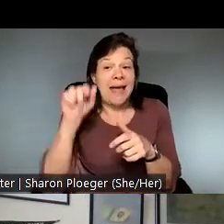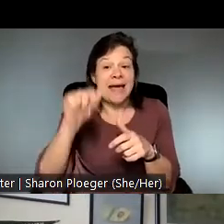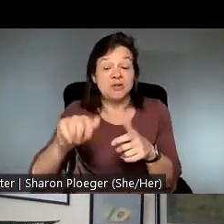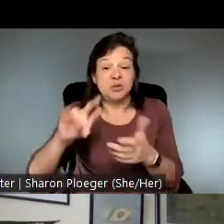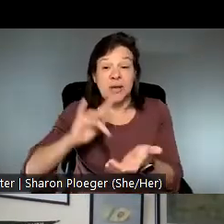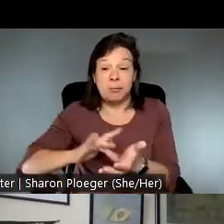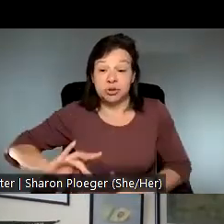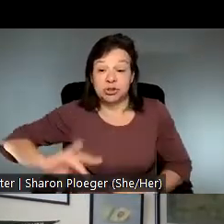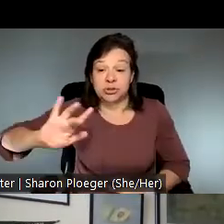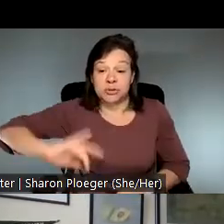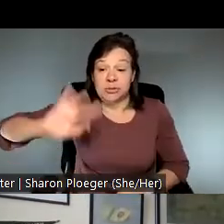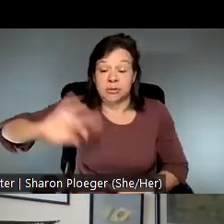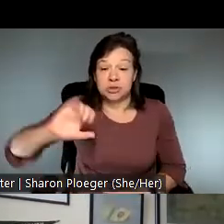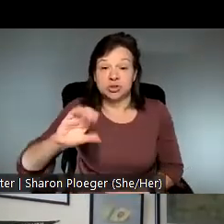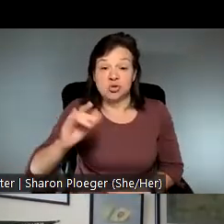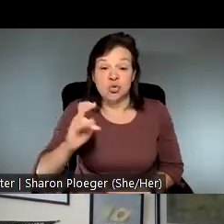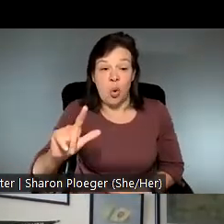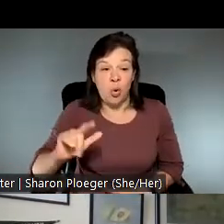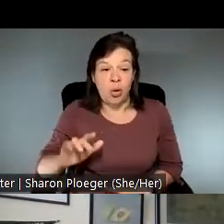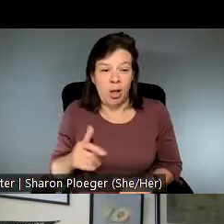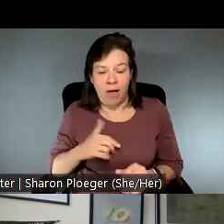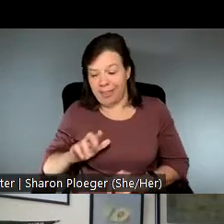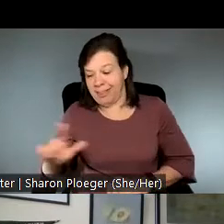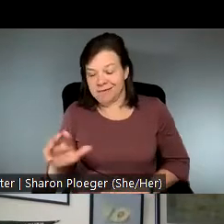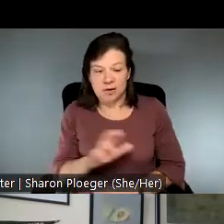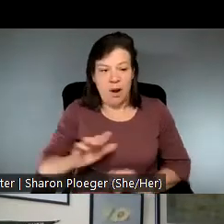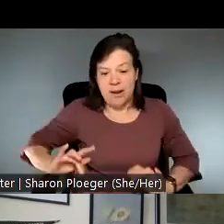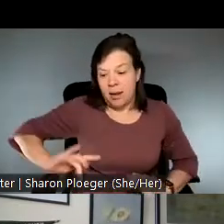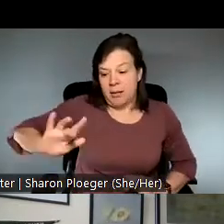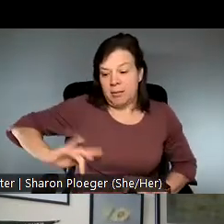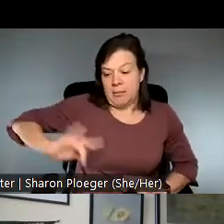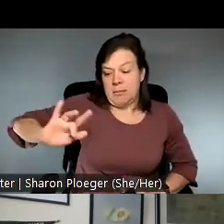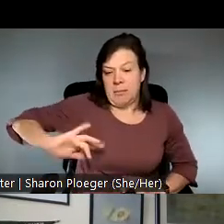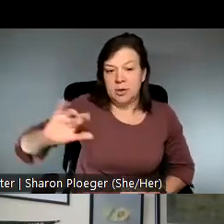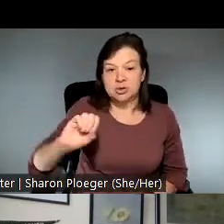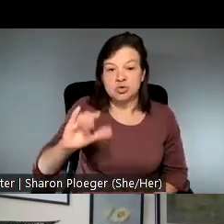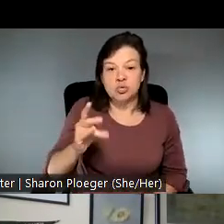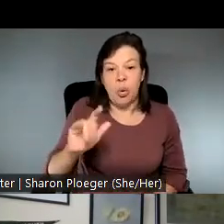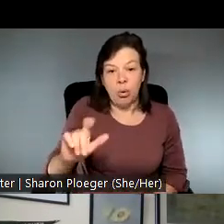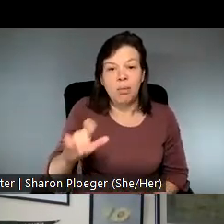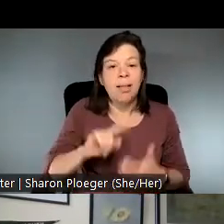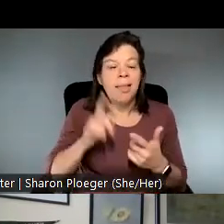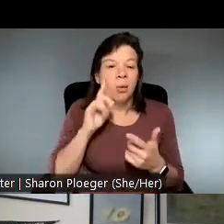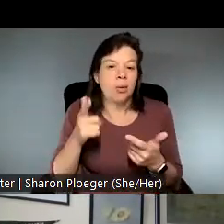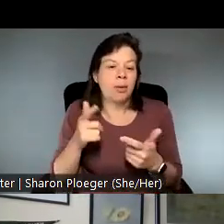So it's got scroll buttons on the left and right that can scroll by line.